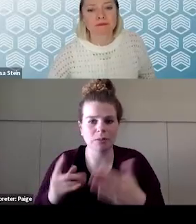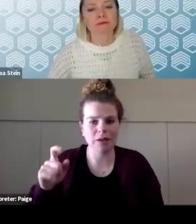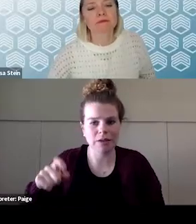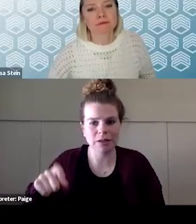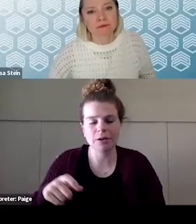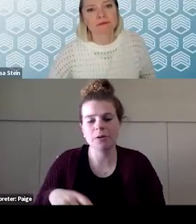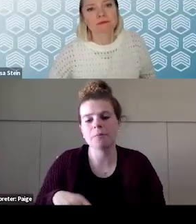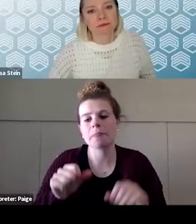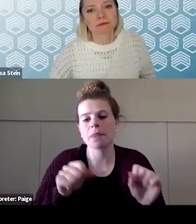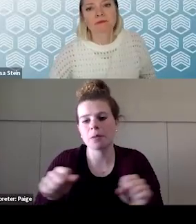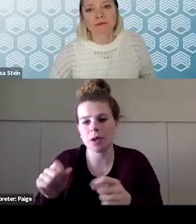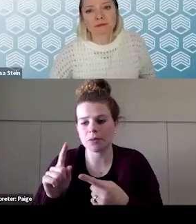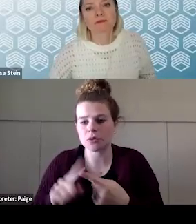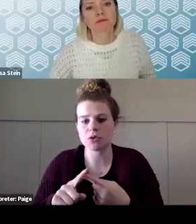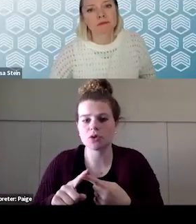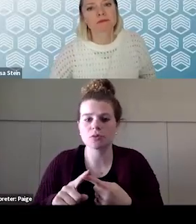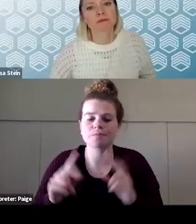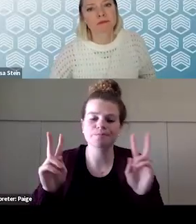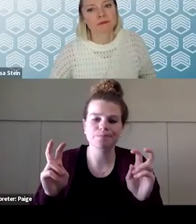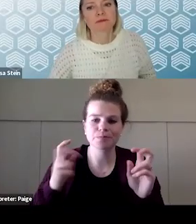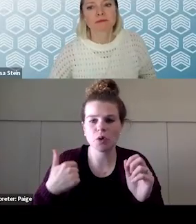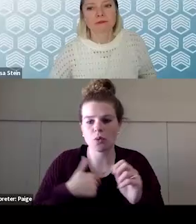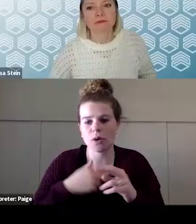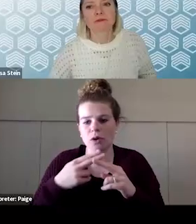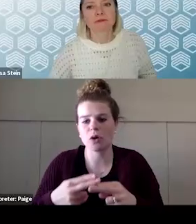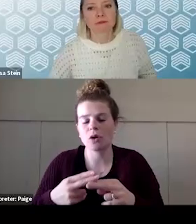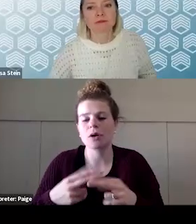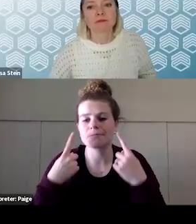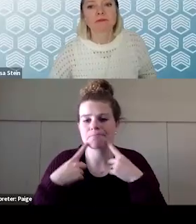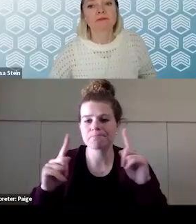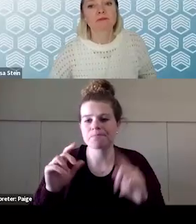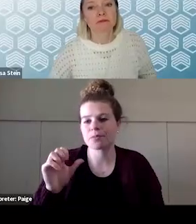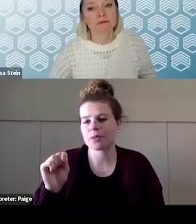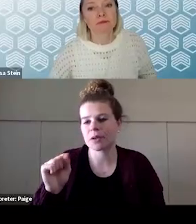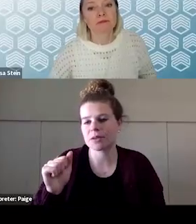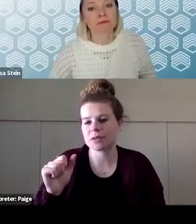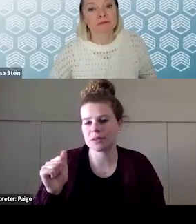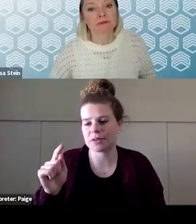in order to be what we call reaching like saturation or reaching all of the calls